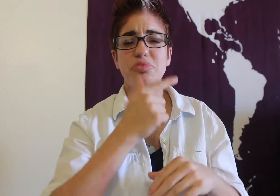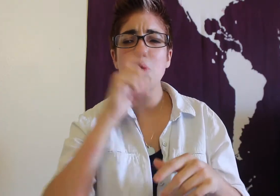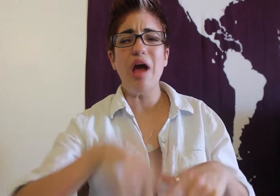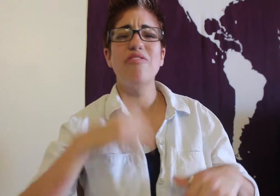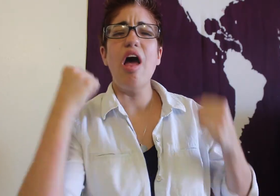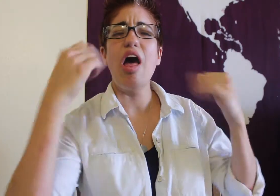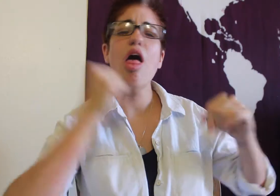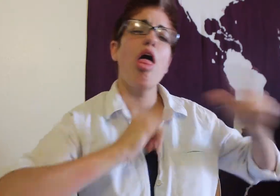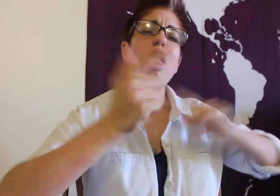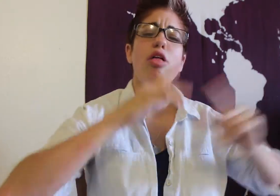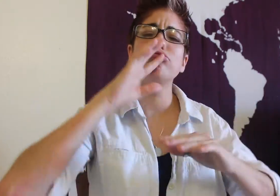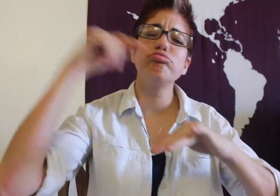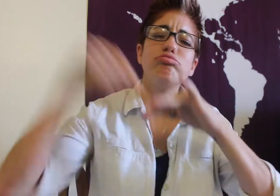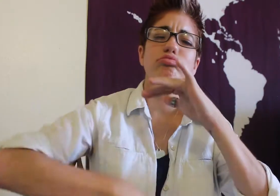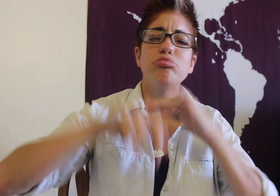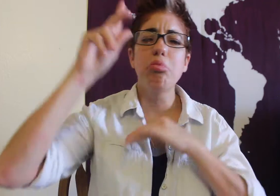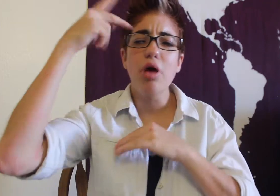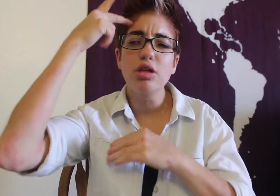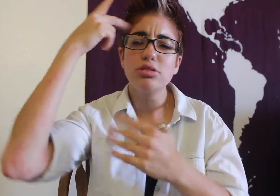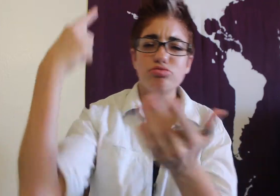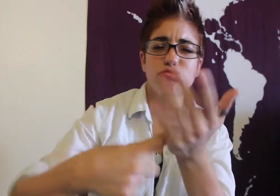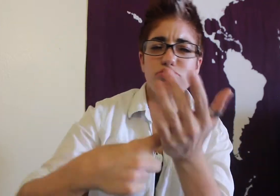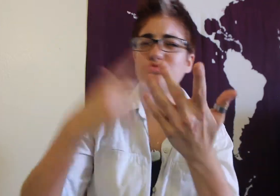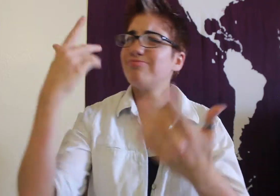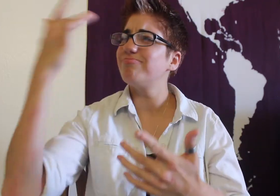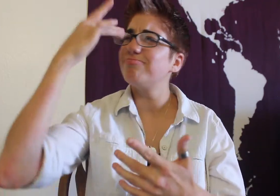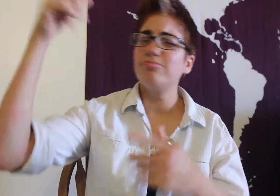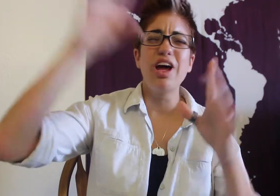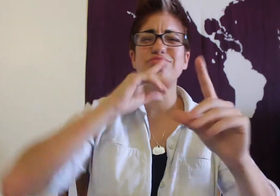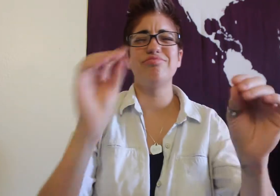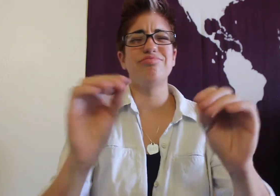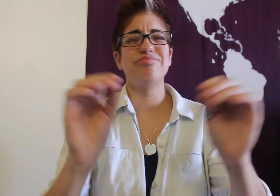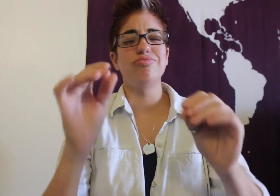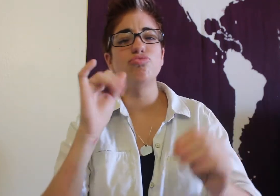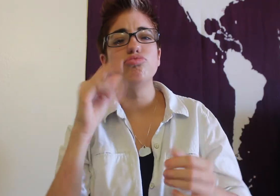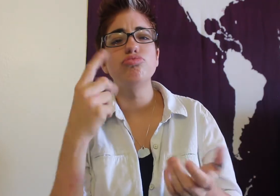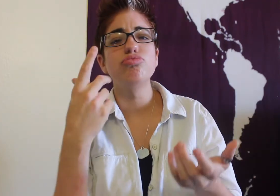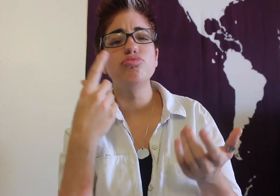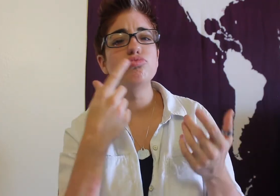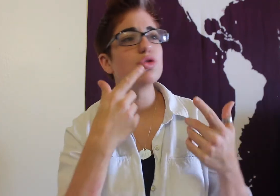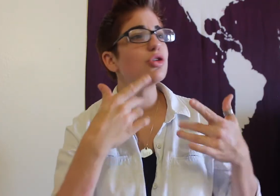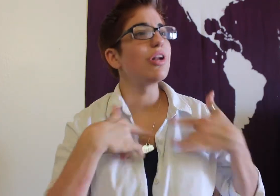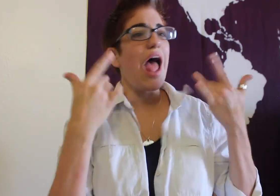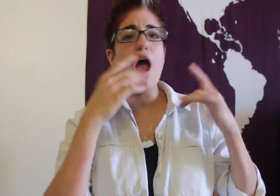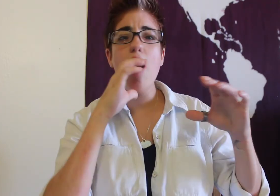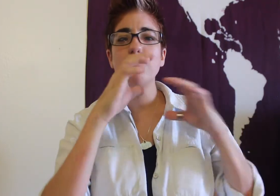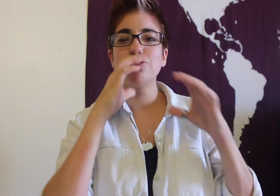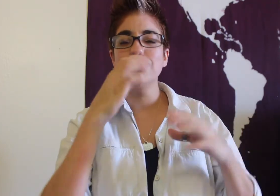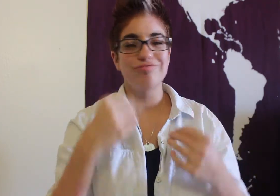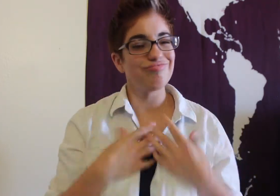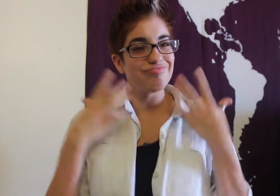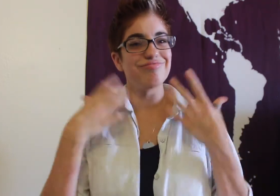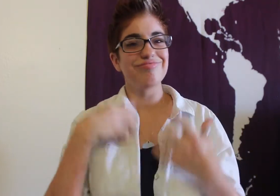It doesn’t have to be a complex conversation that includes politics or whatsoever, but a simple greeting conversation.